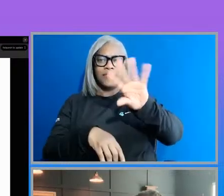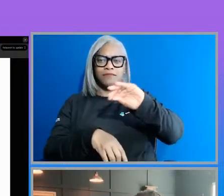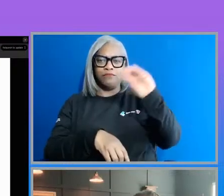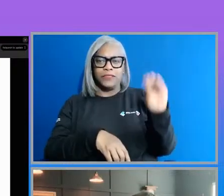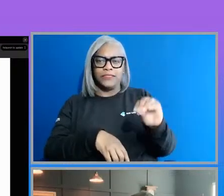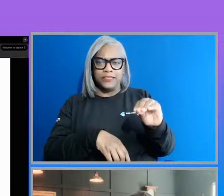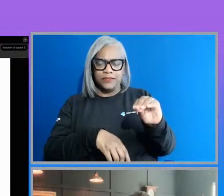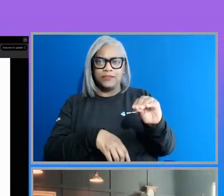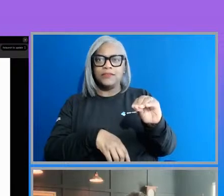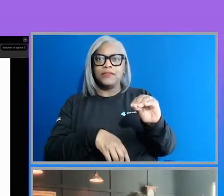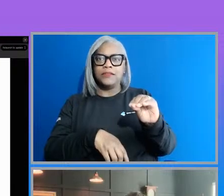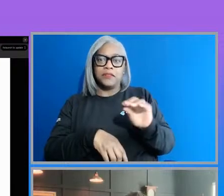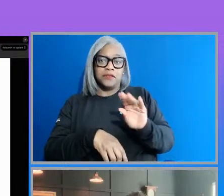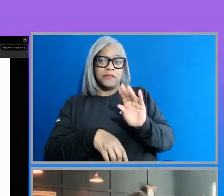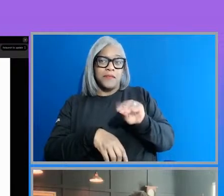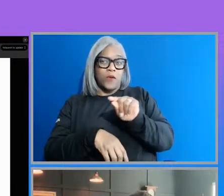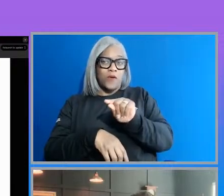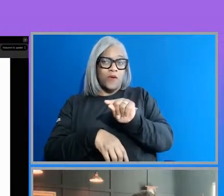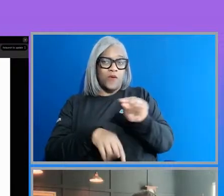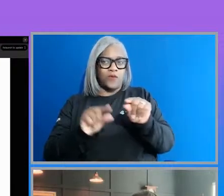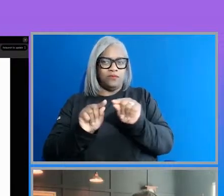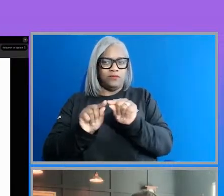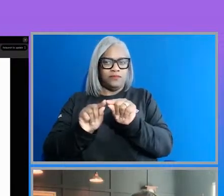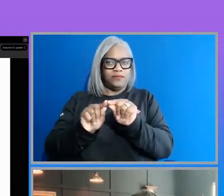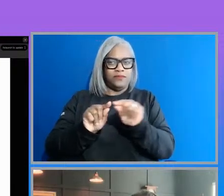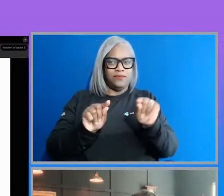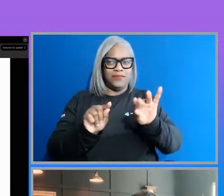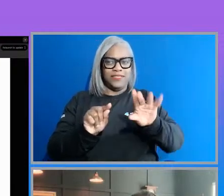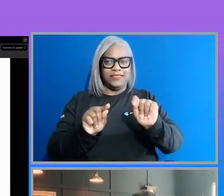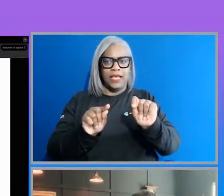below that number is the text that says Accessibility Score.